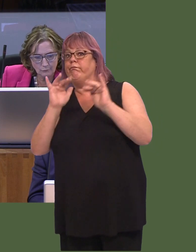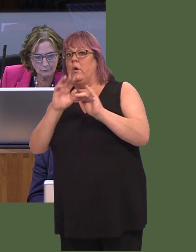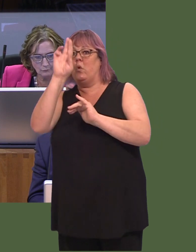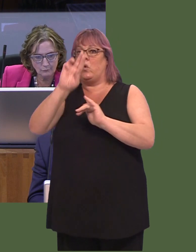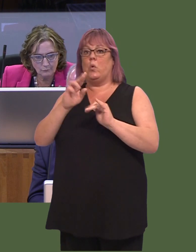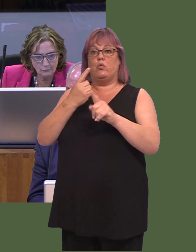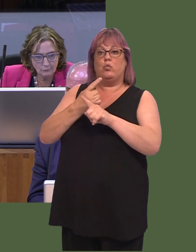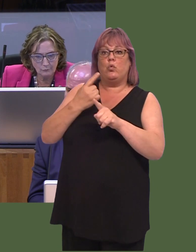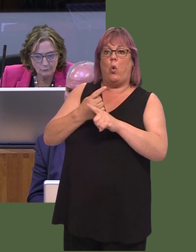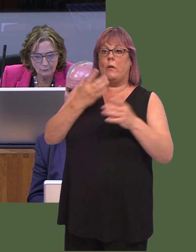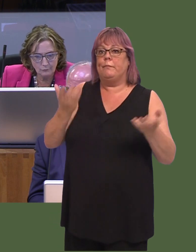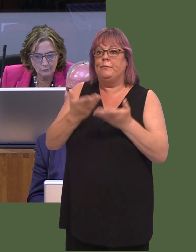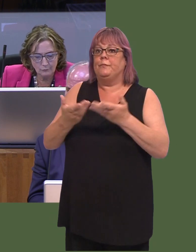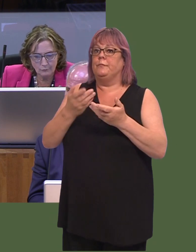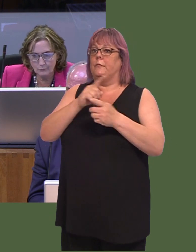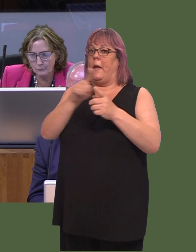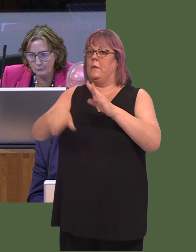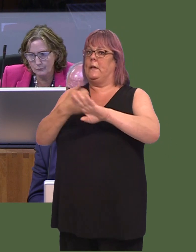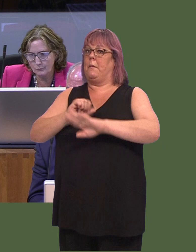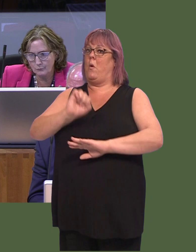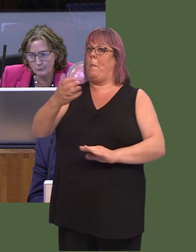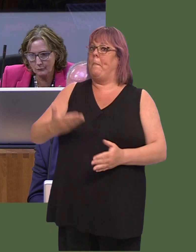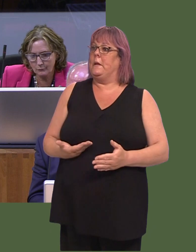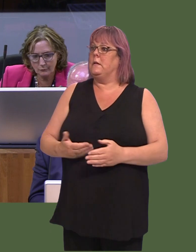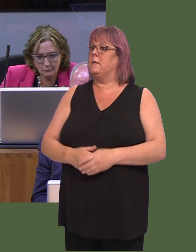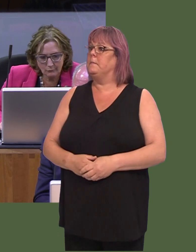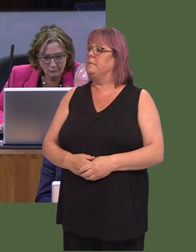into those schools in order to encourage young people to be entrepreneurs.